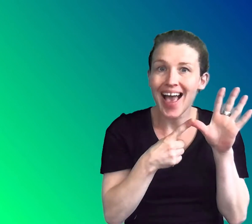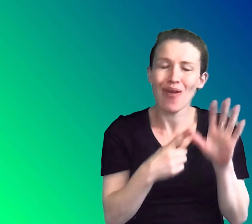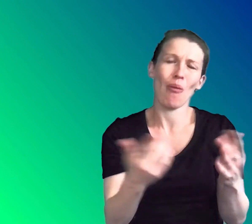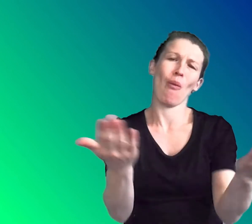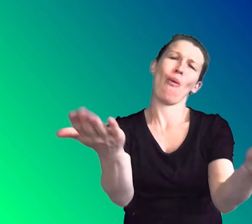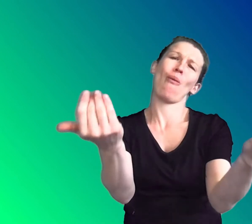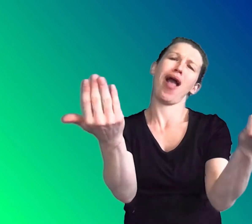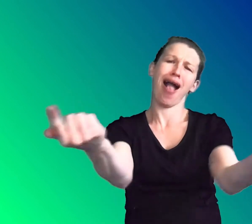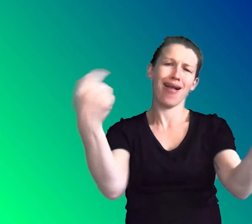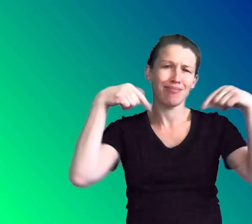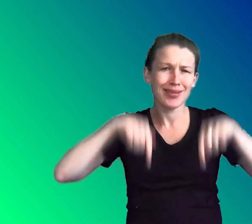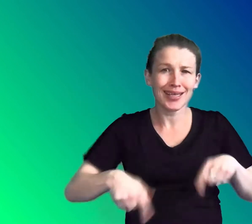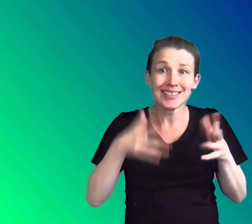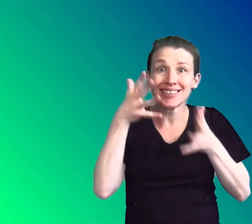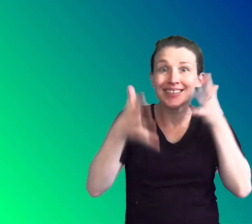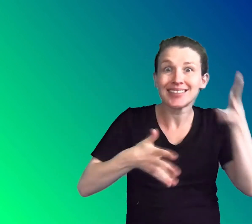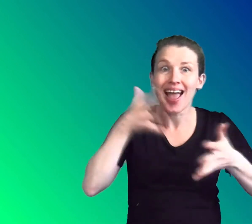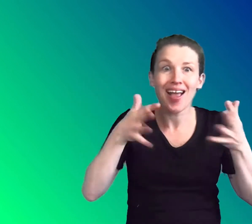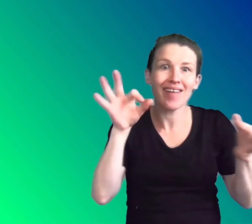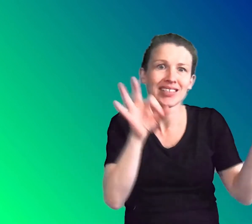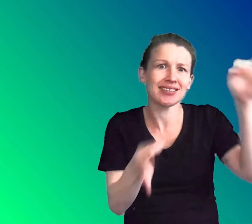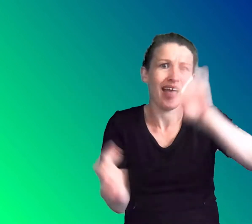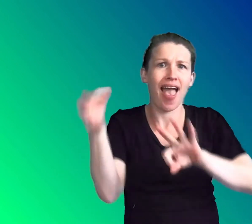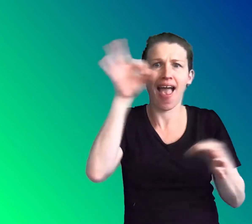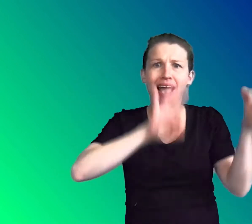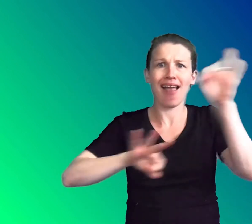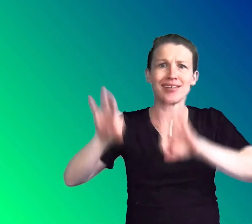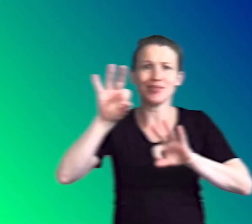Welcome to Signs of Science.